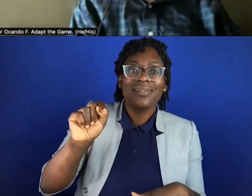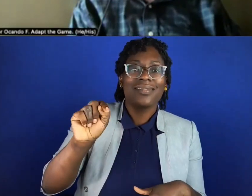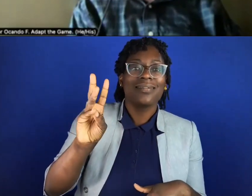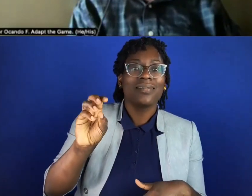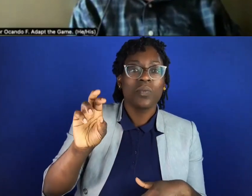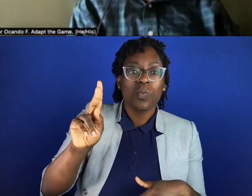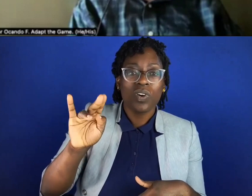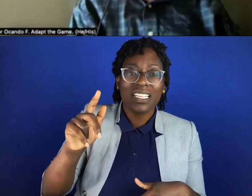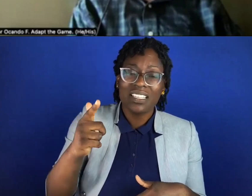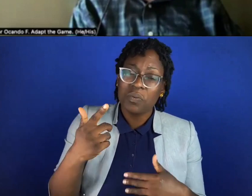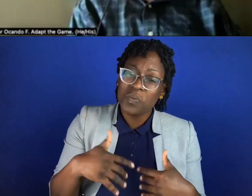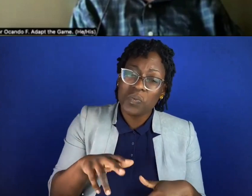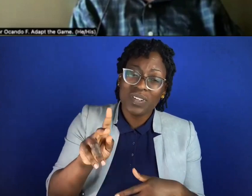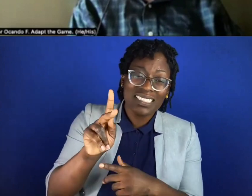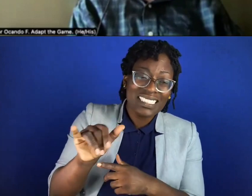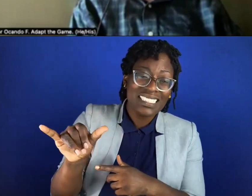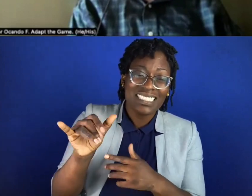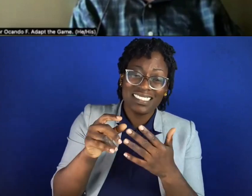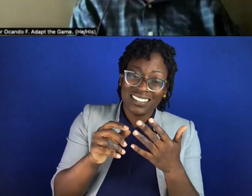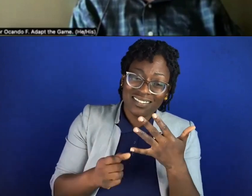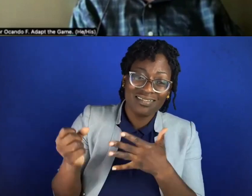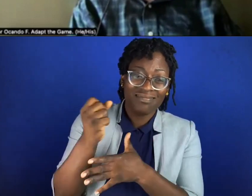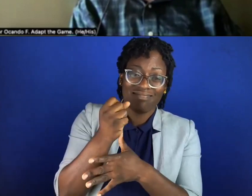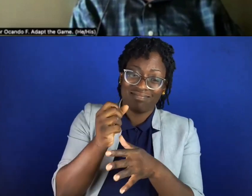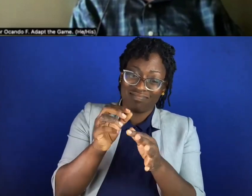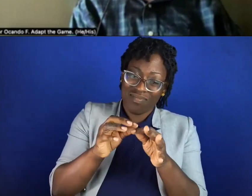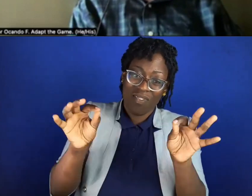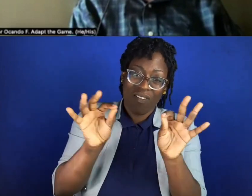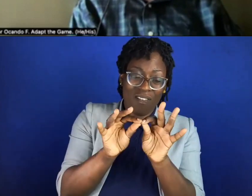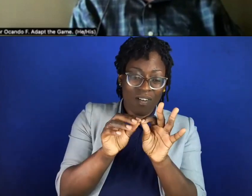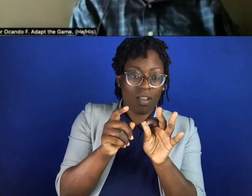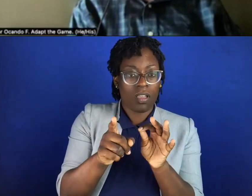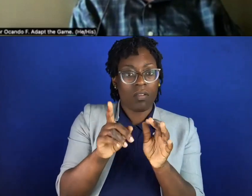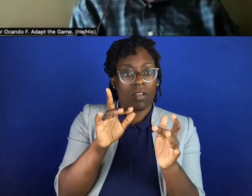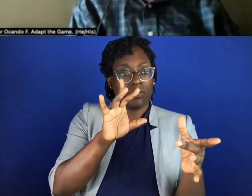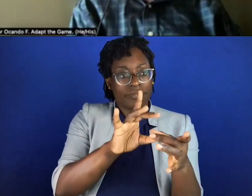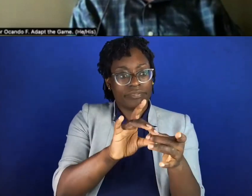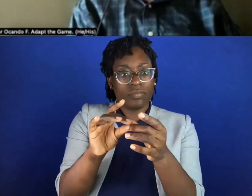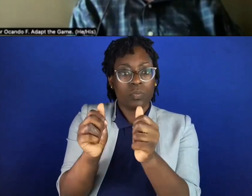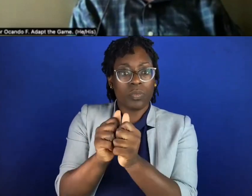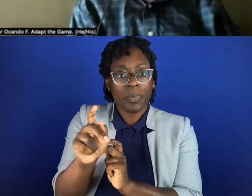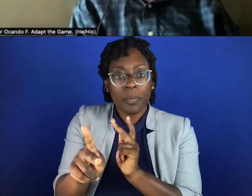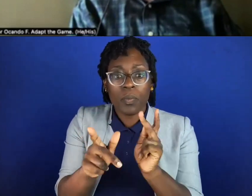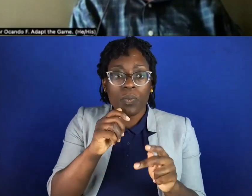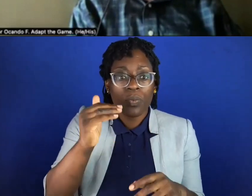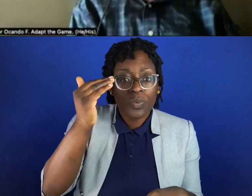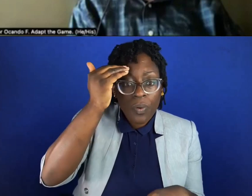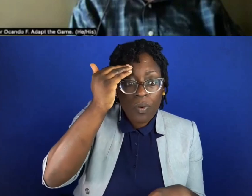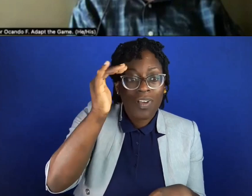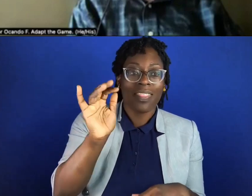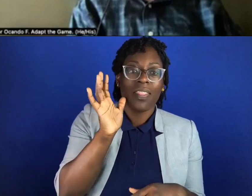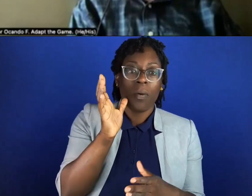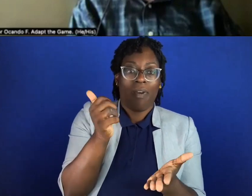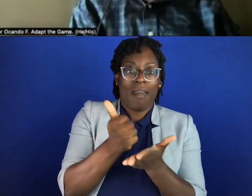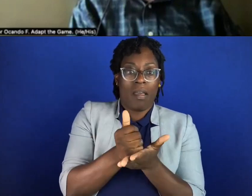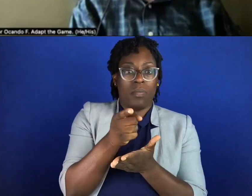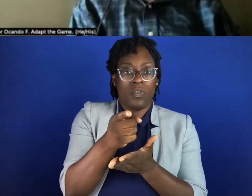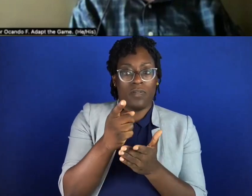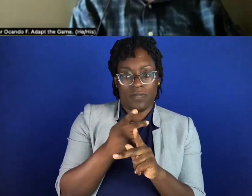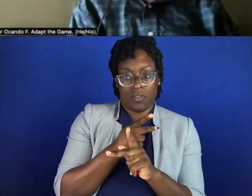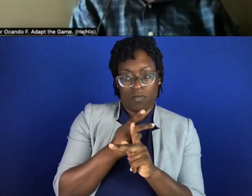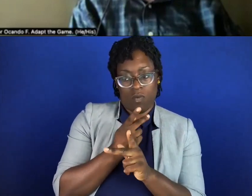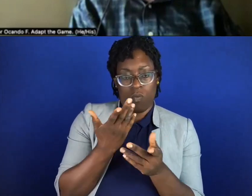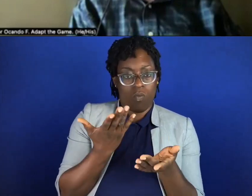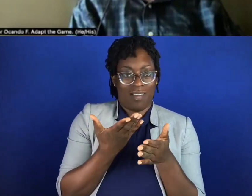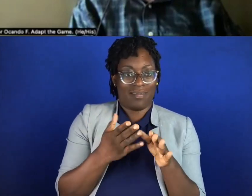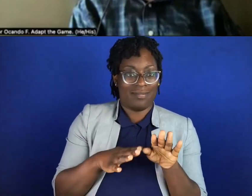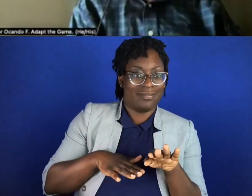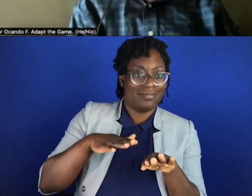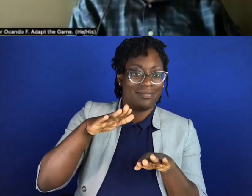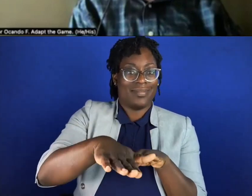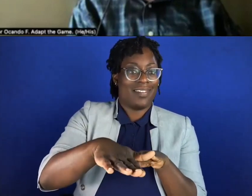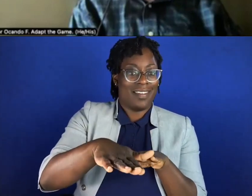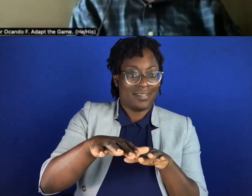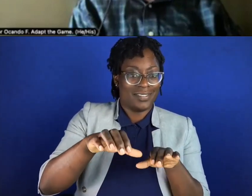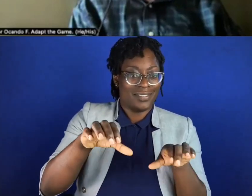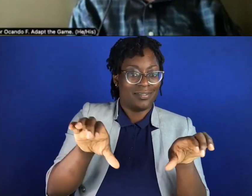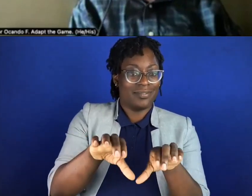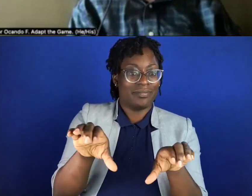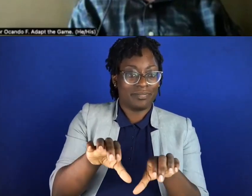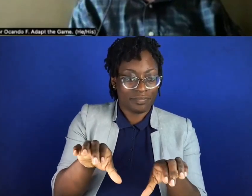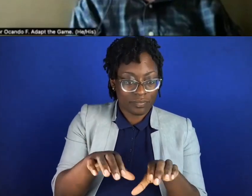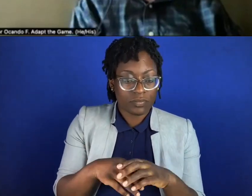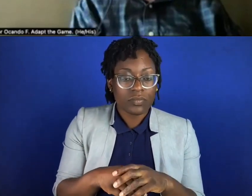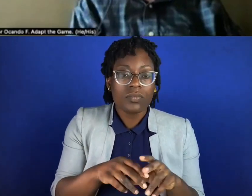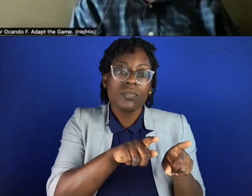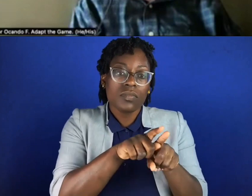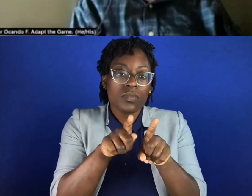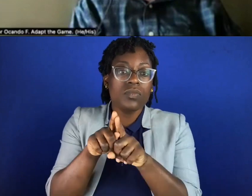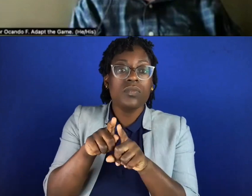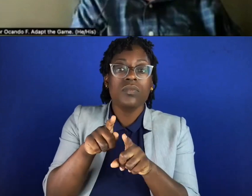connections that you know to get to where you need to go. It’s very helpful when you’re